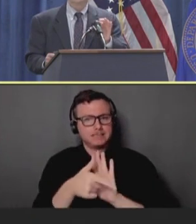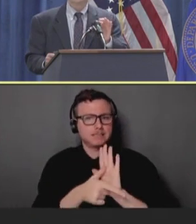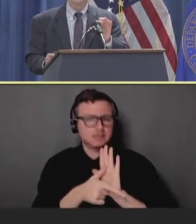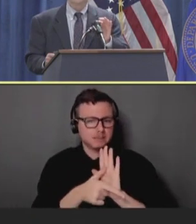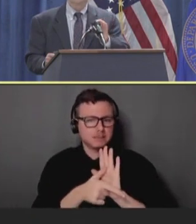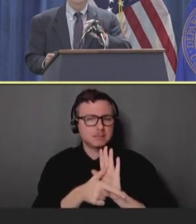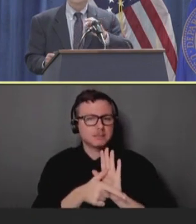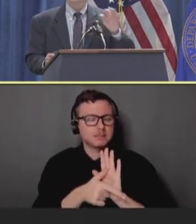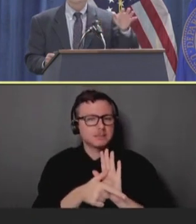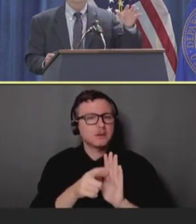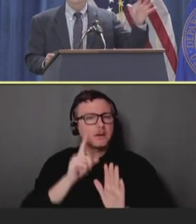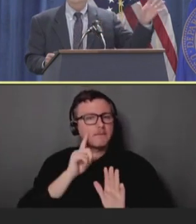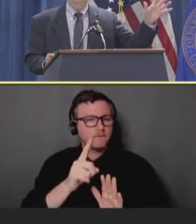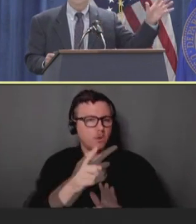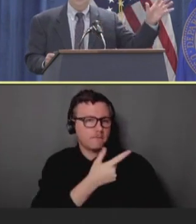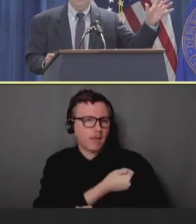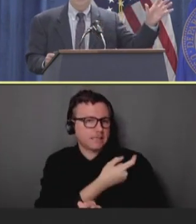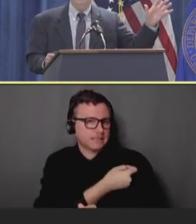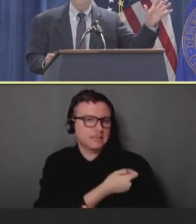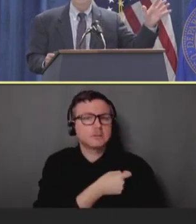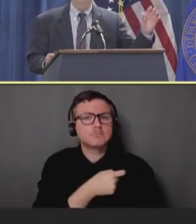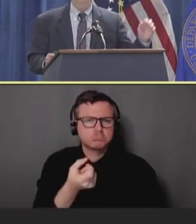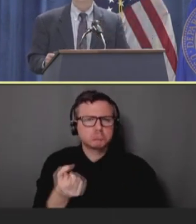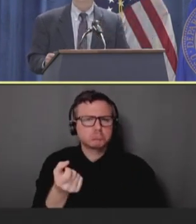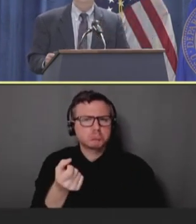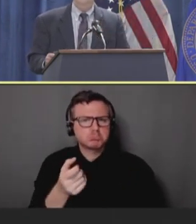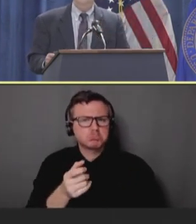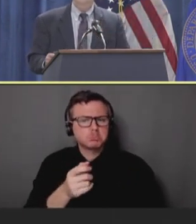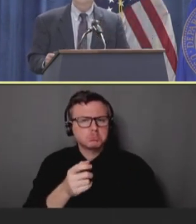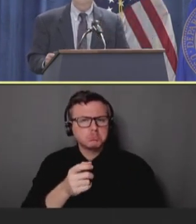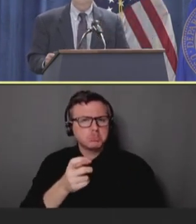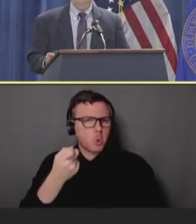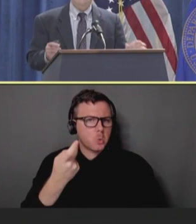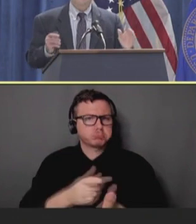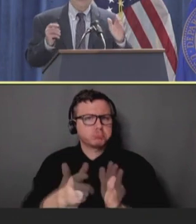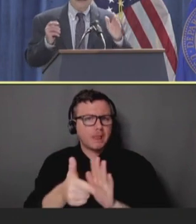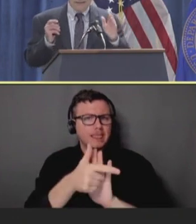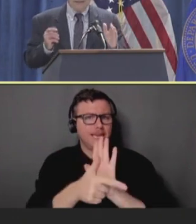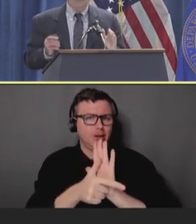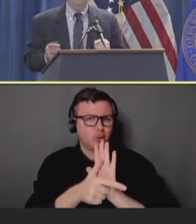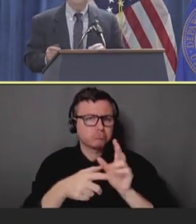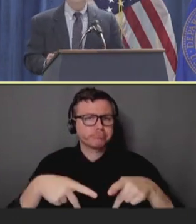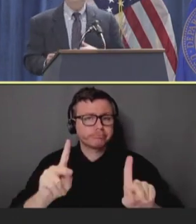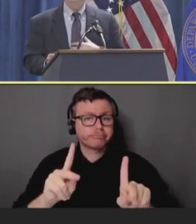They went back to the Jacobson case in 1905. And they adhered to this.